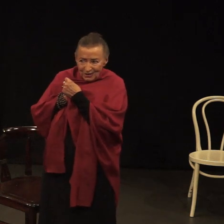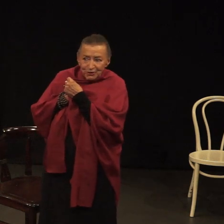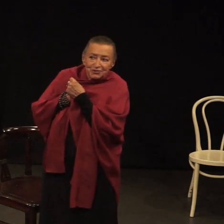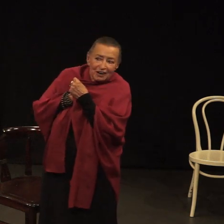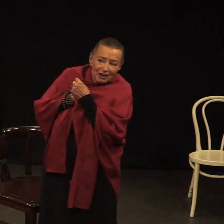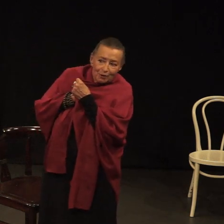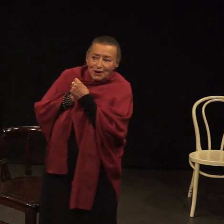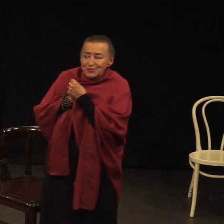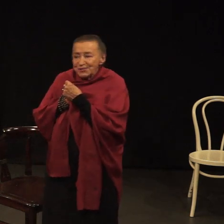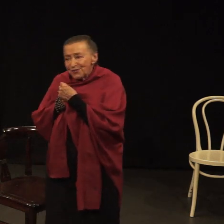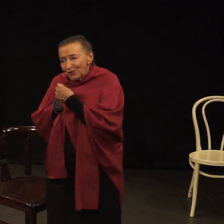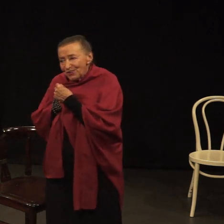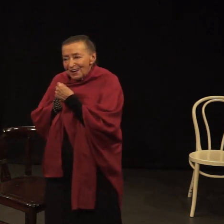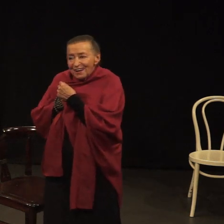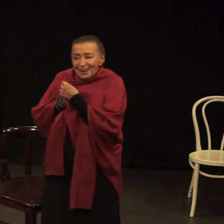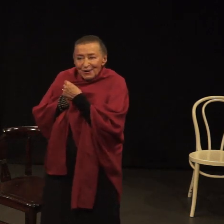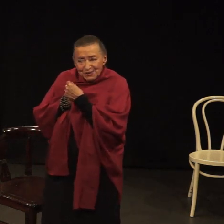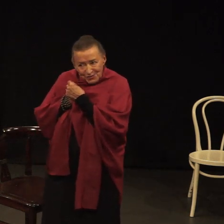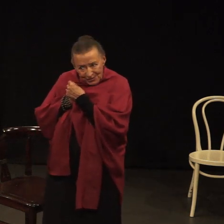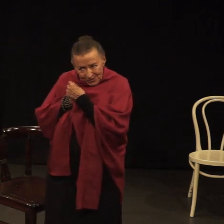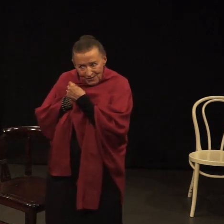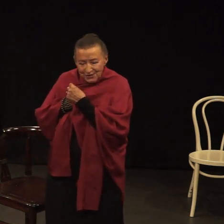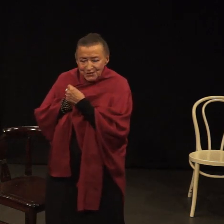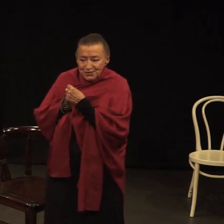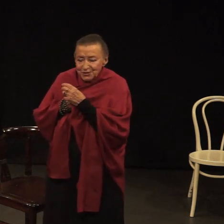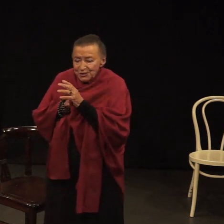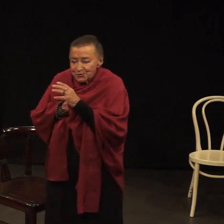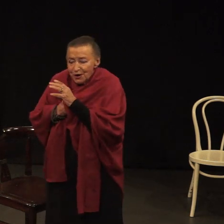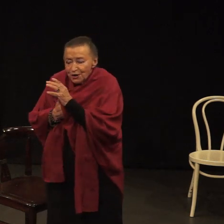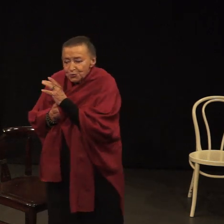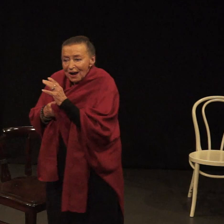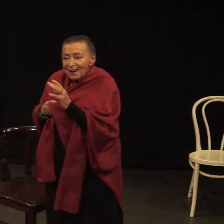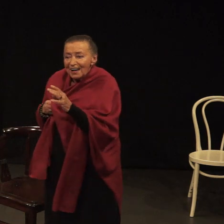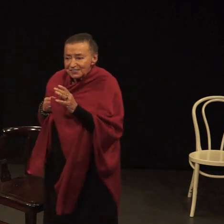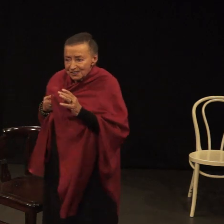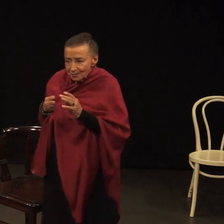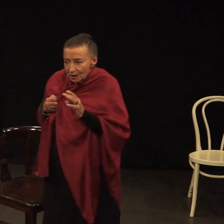Leaving the company, she went through the woods